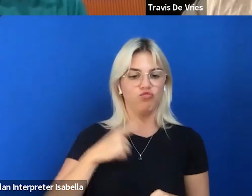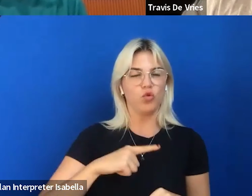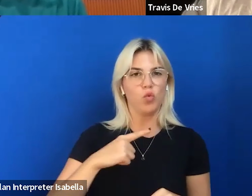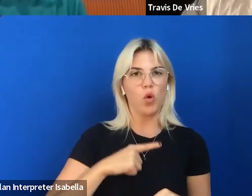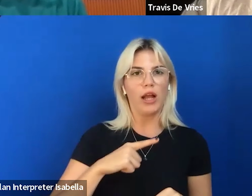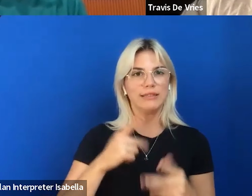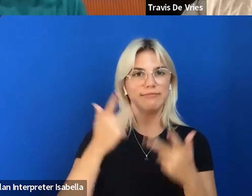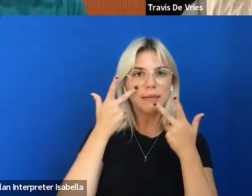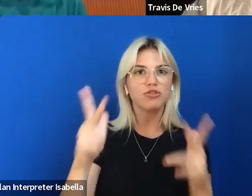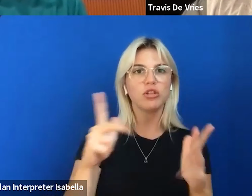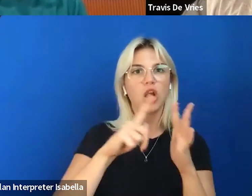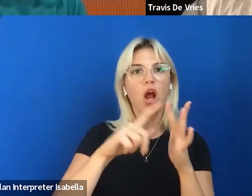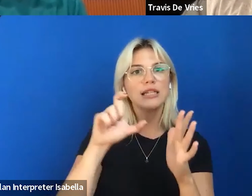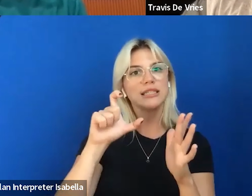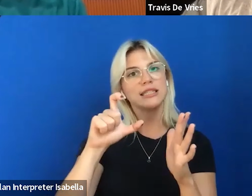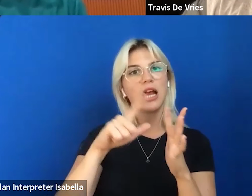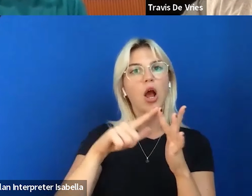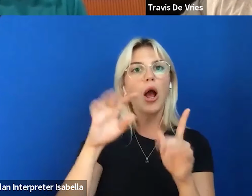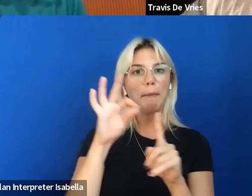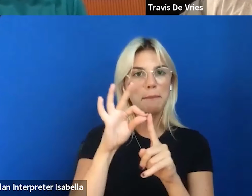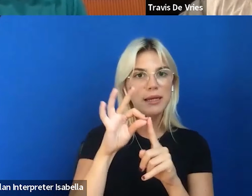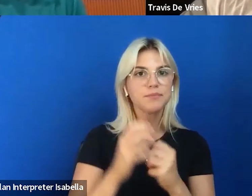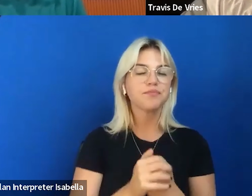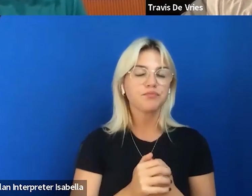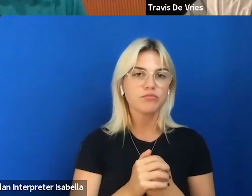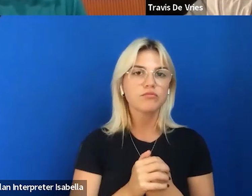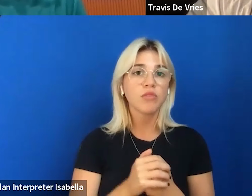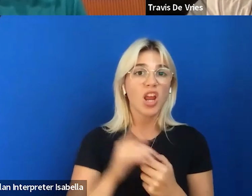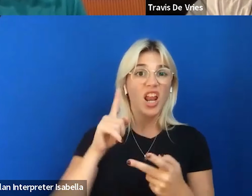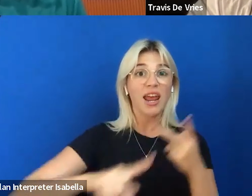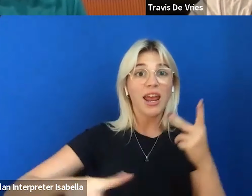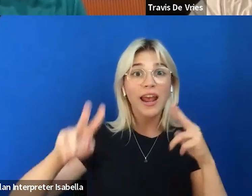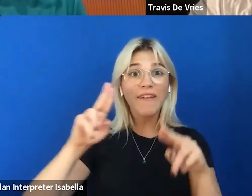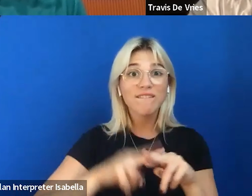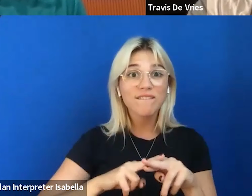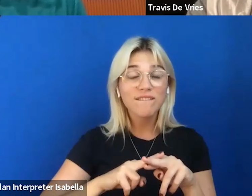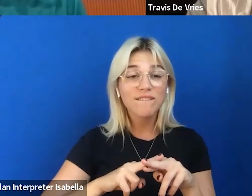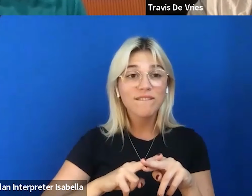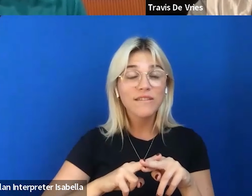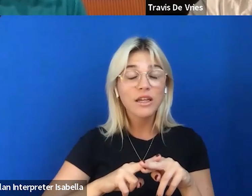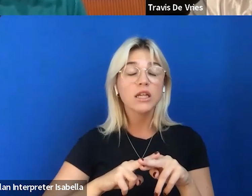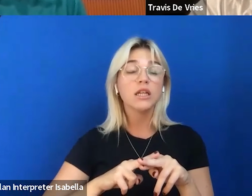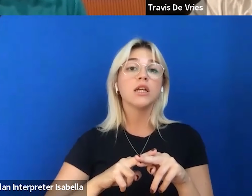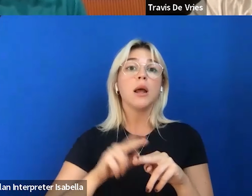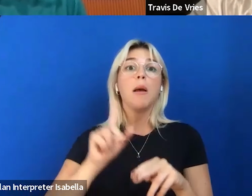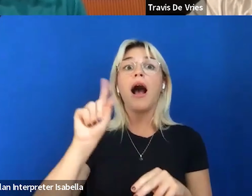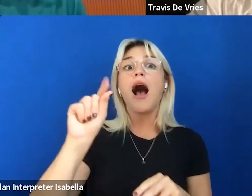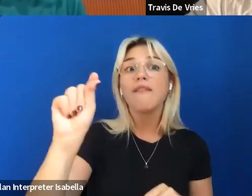And if that kind of post application if something's not successful,